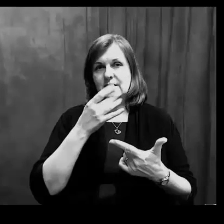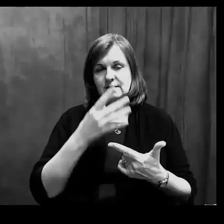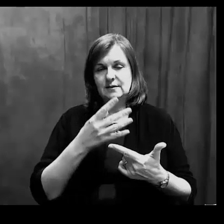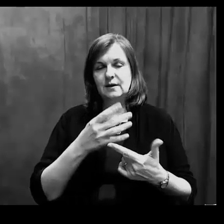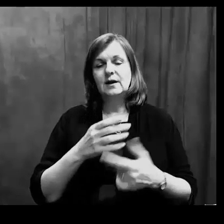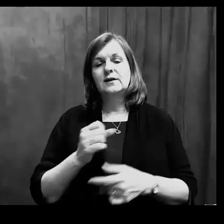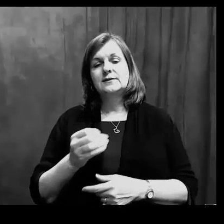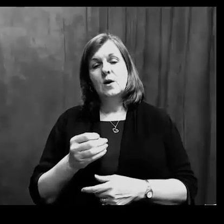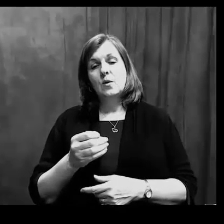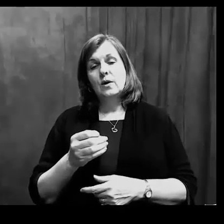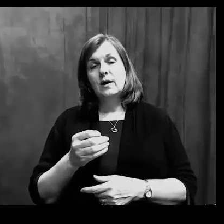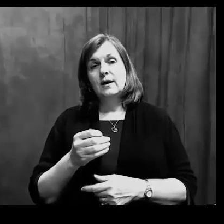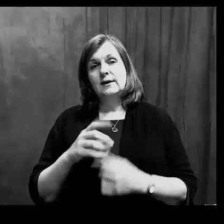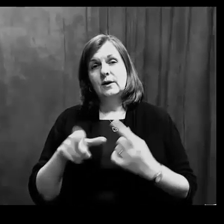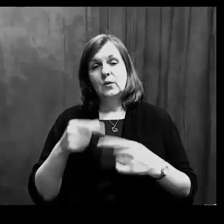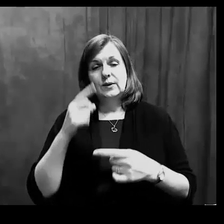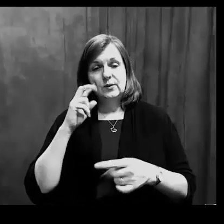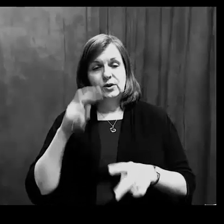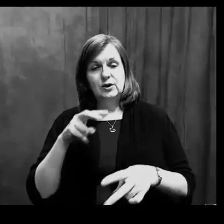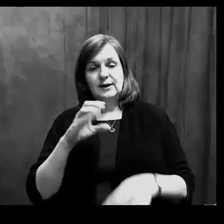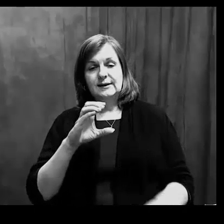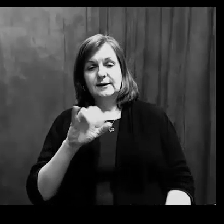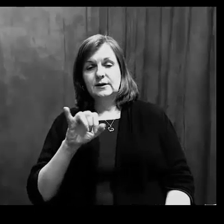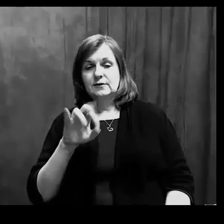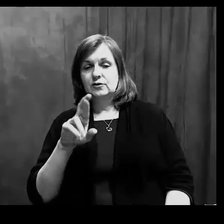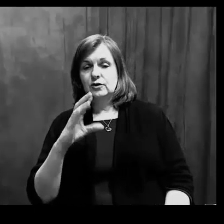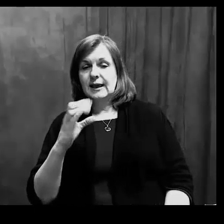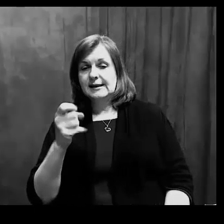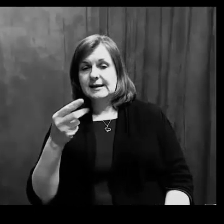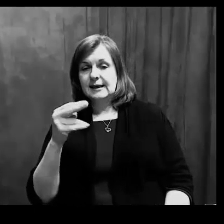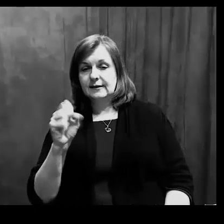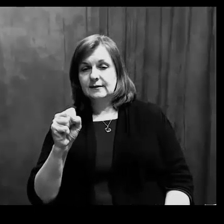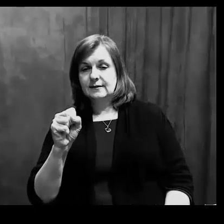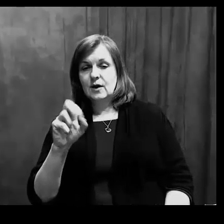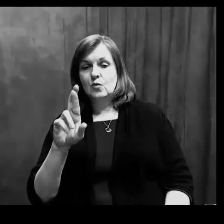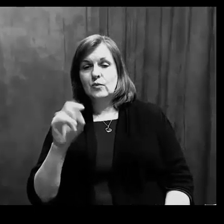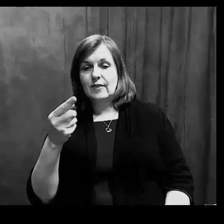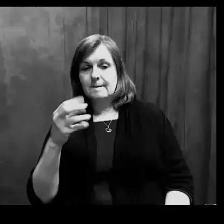and light -- so when we look at circadian rhythms